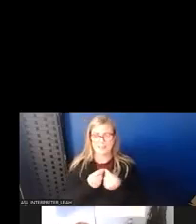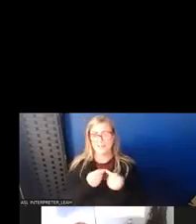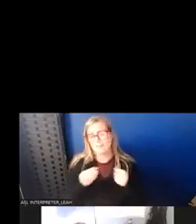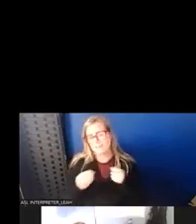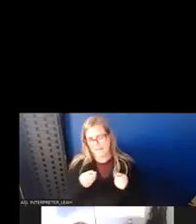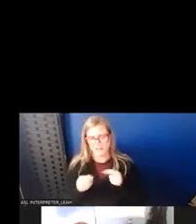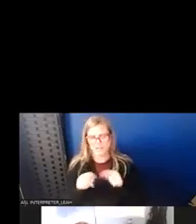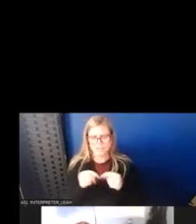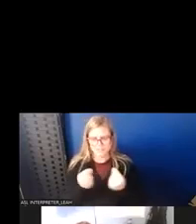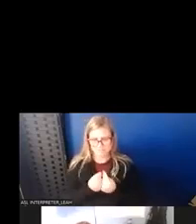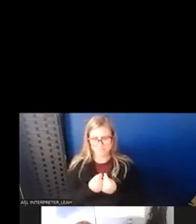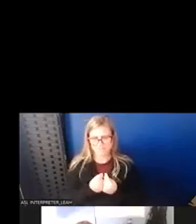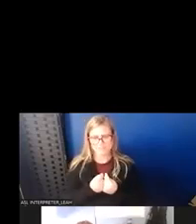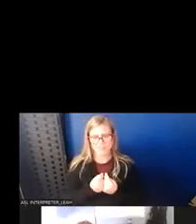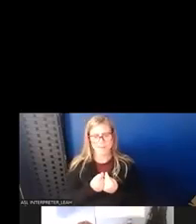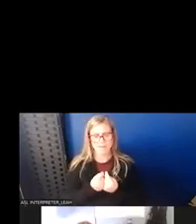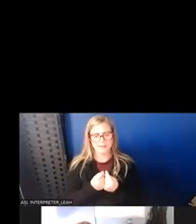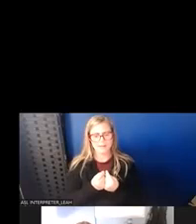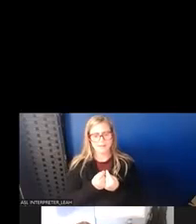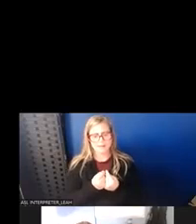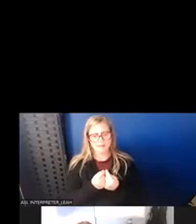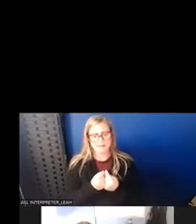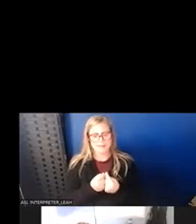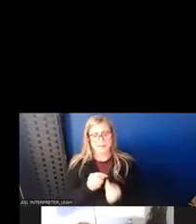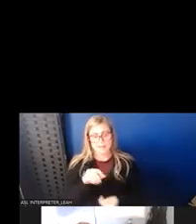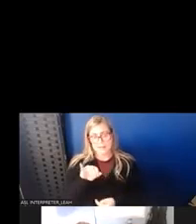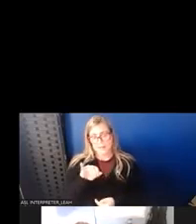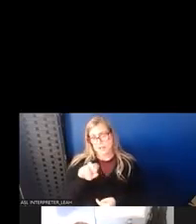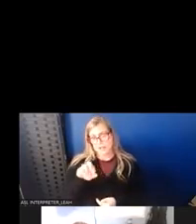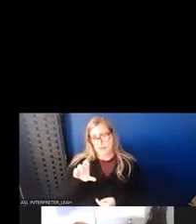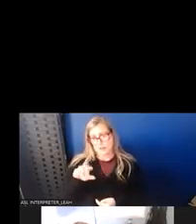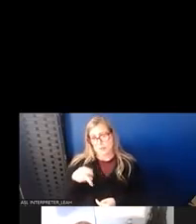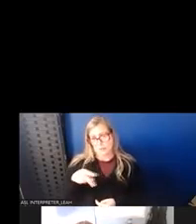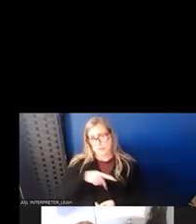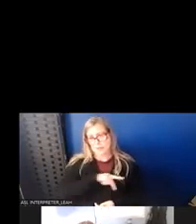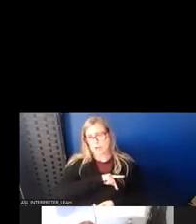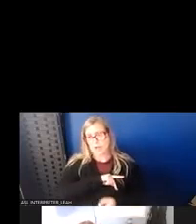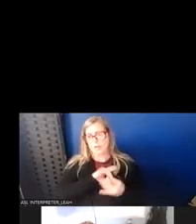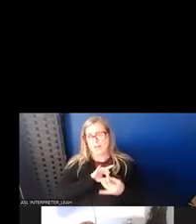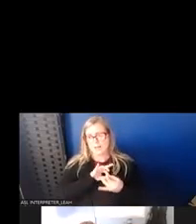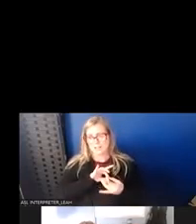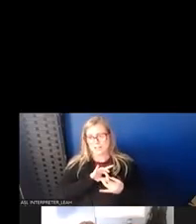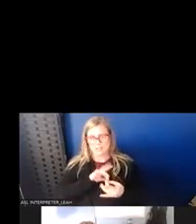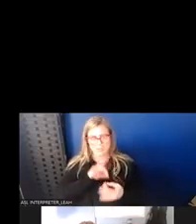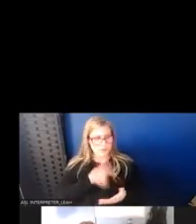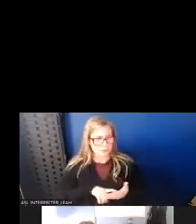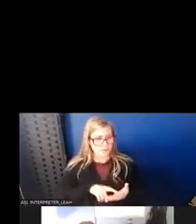What we did find in interpersonal relations is that there were big improvements, but these are also the skills that